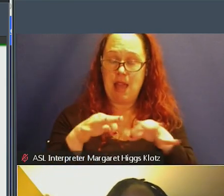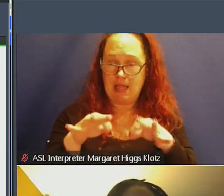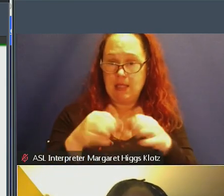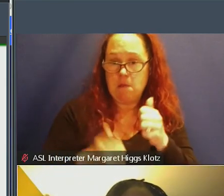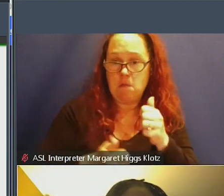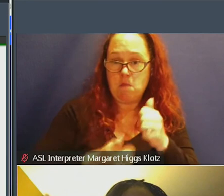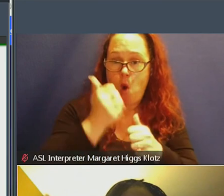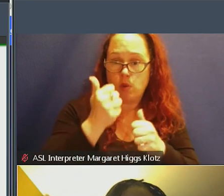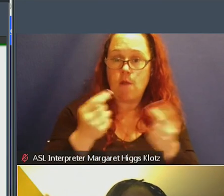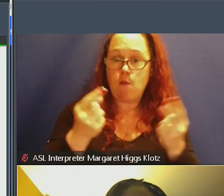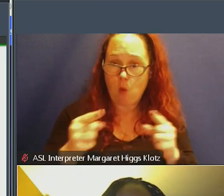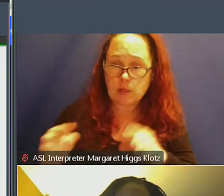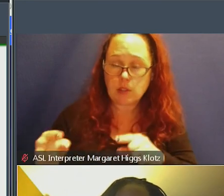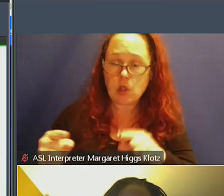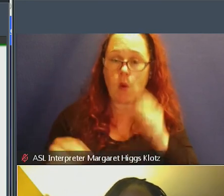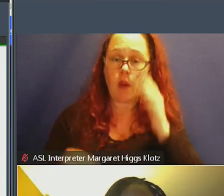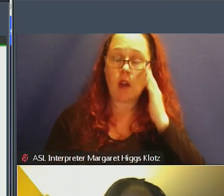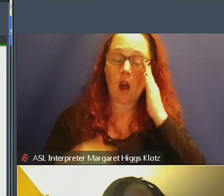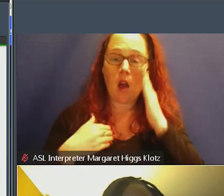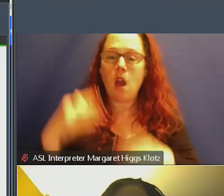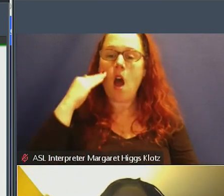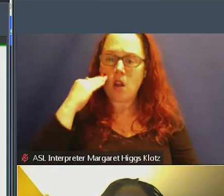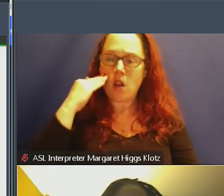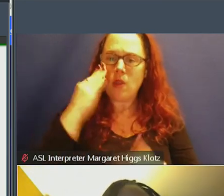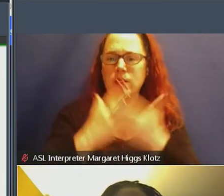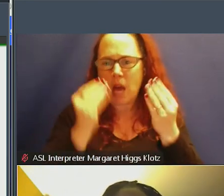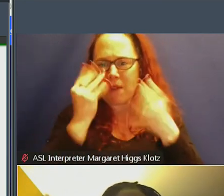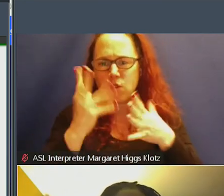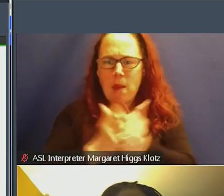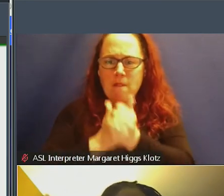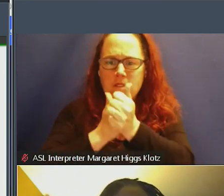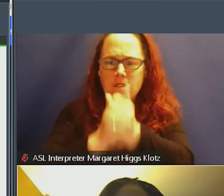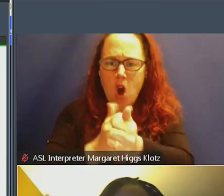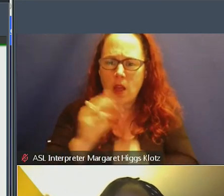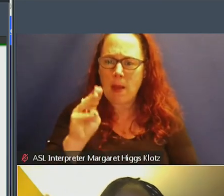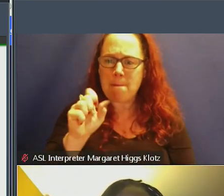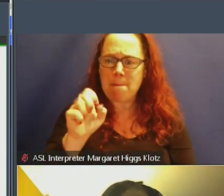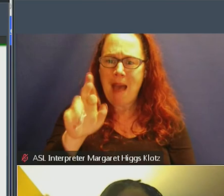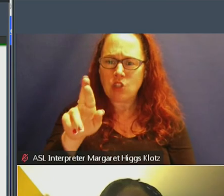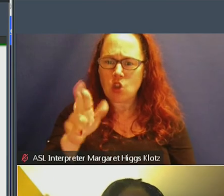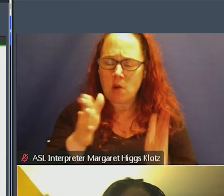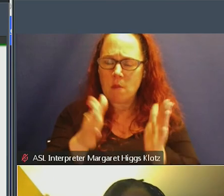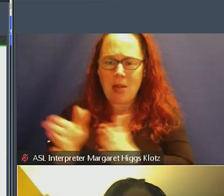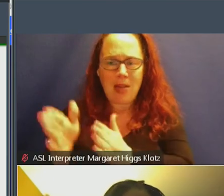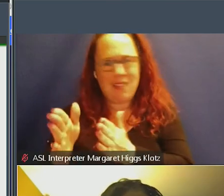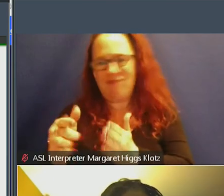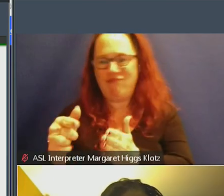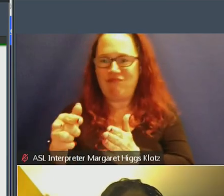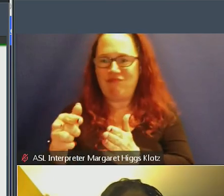I know we had some information about master plan conformance. Now there is no master plan conformance because the zoning ordinance doesn't apply.